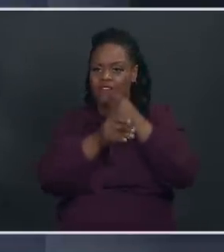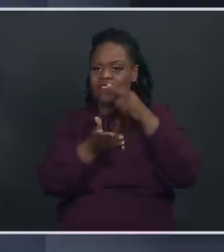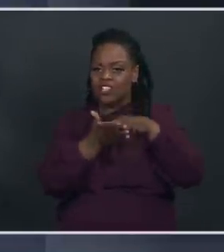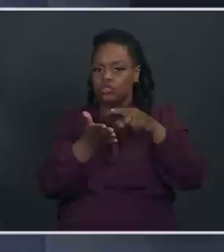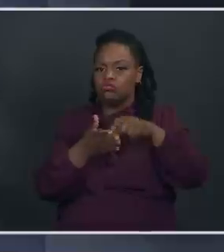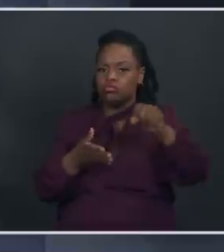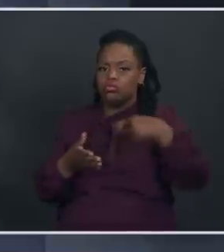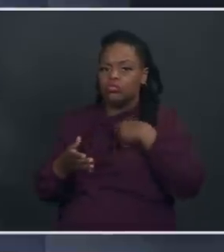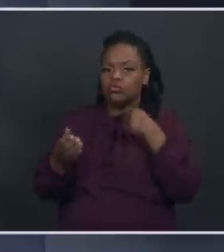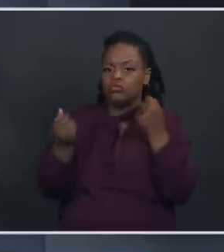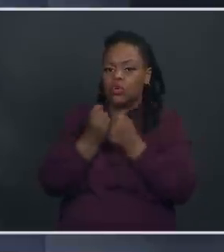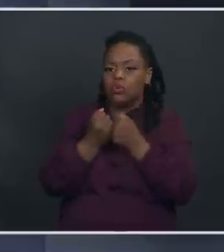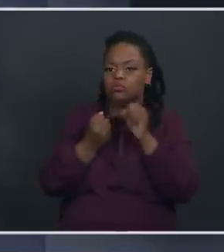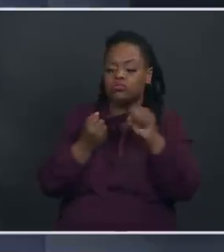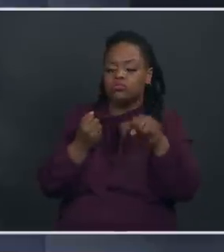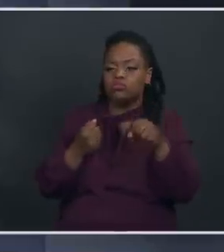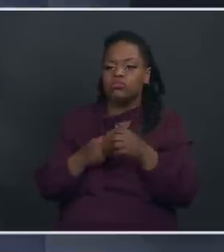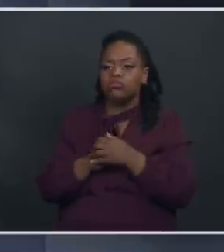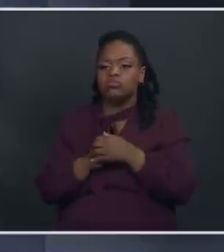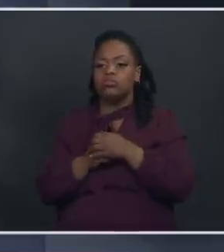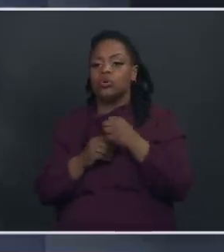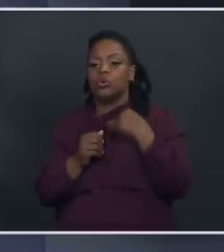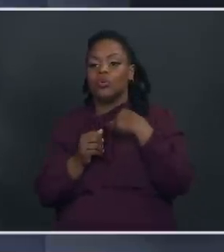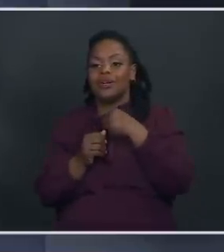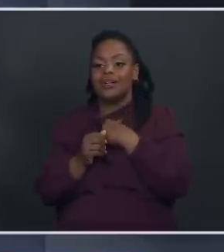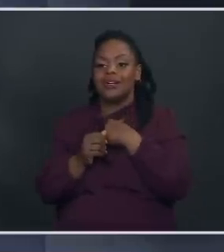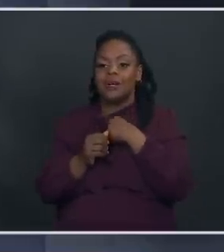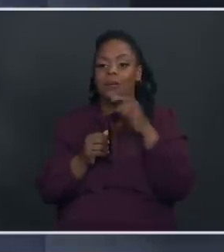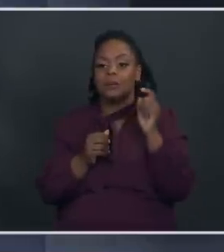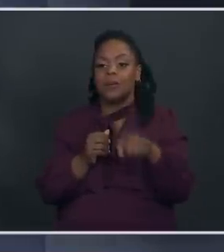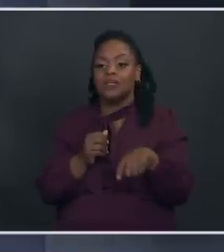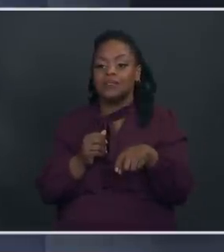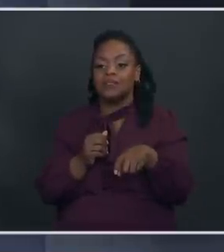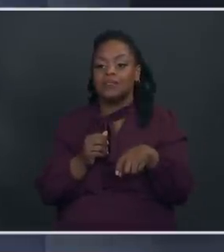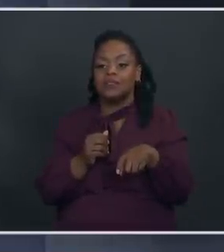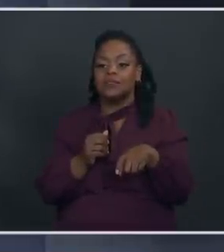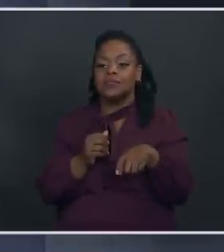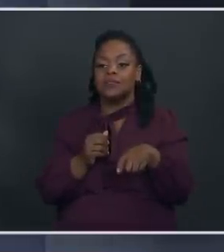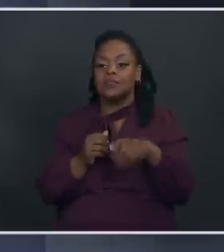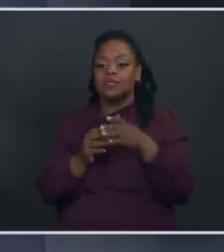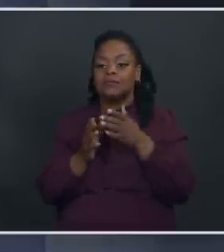We -- our view is that we must prepare to draw on information collected and analyzed by our intelligence community,